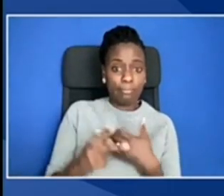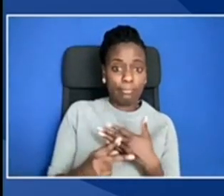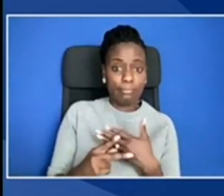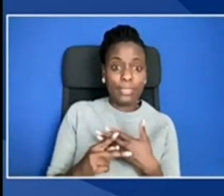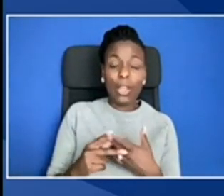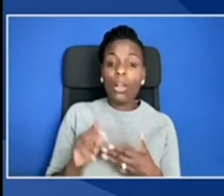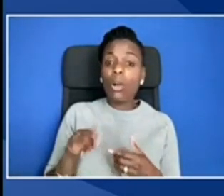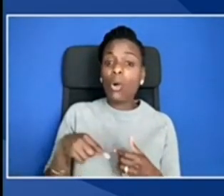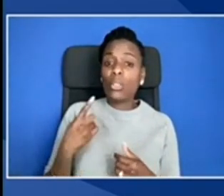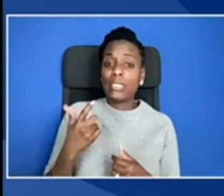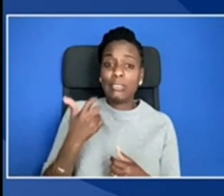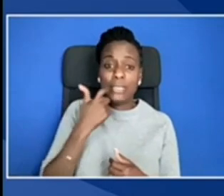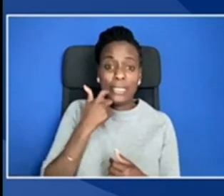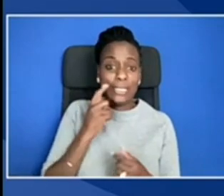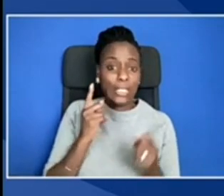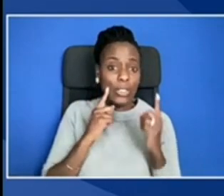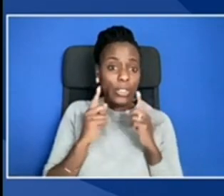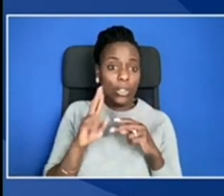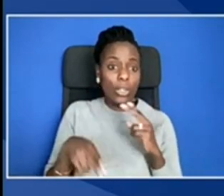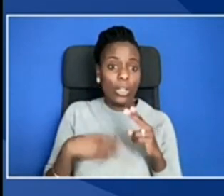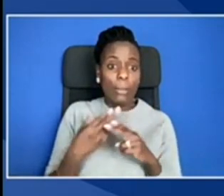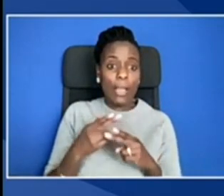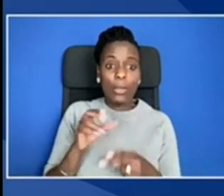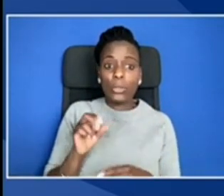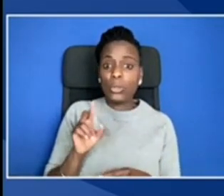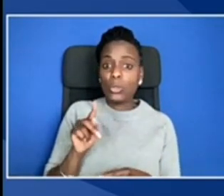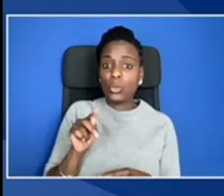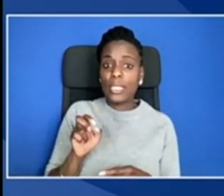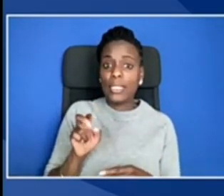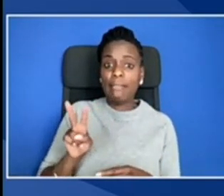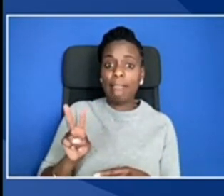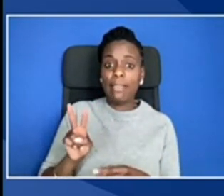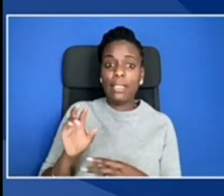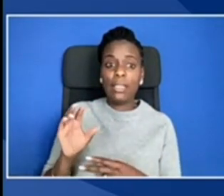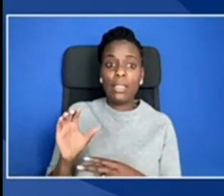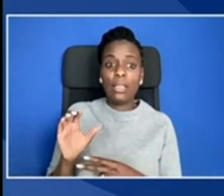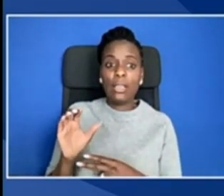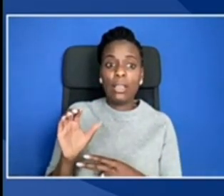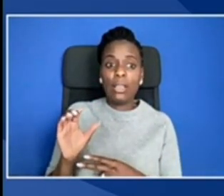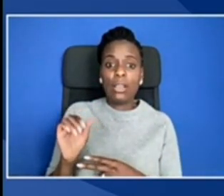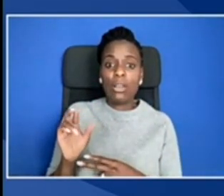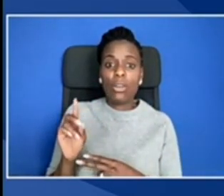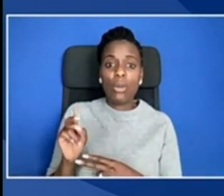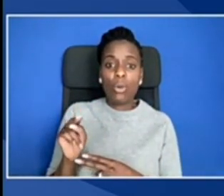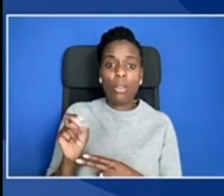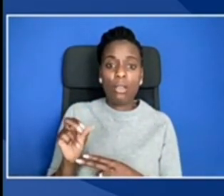heard about the Sweet v. Cardona. So I think that there is a failure